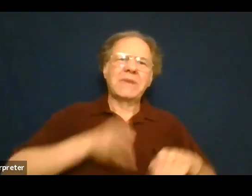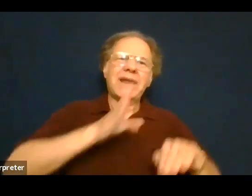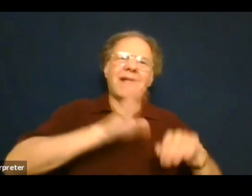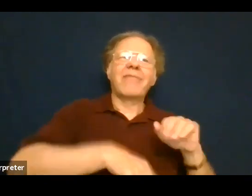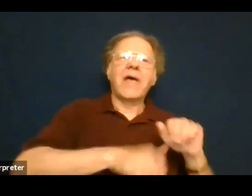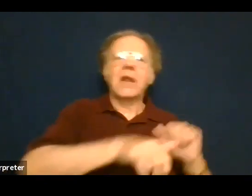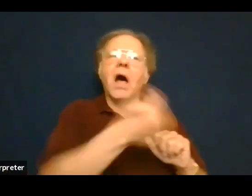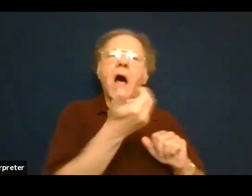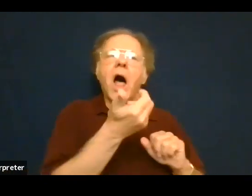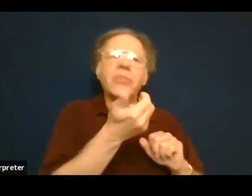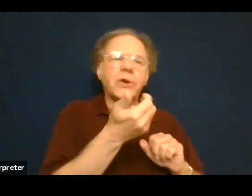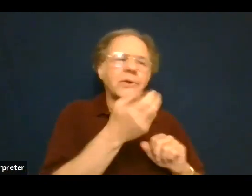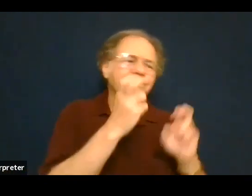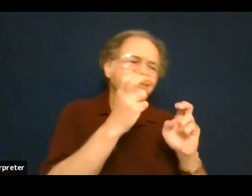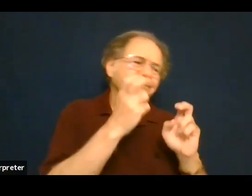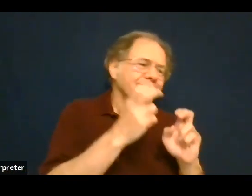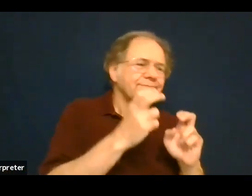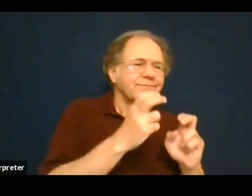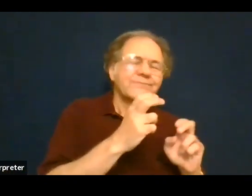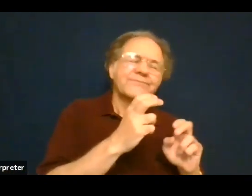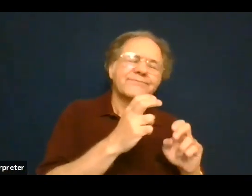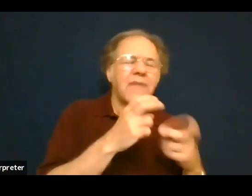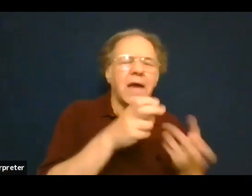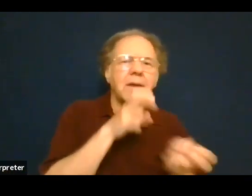And they are also making these three different Usher type